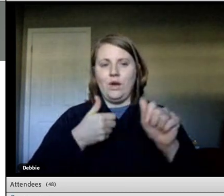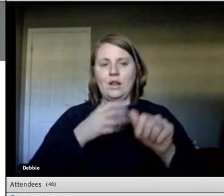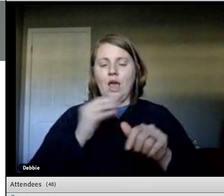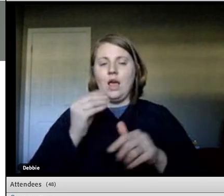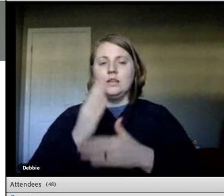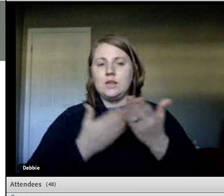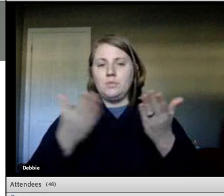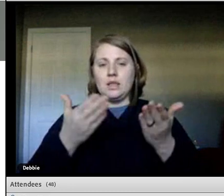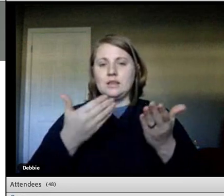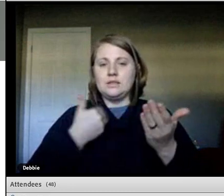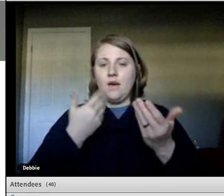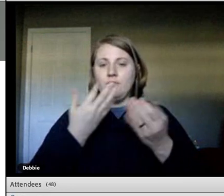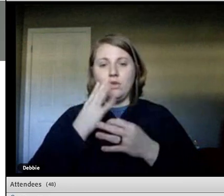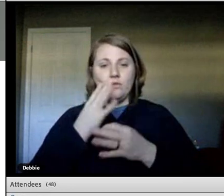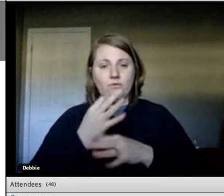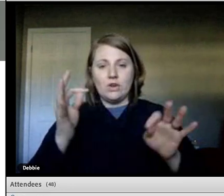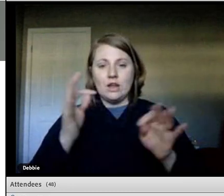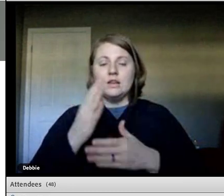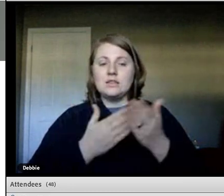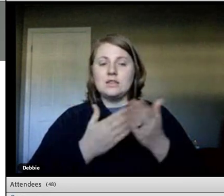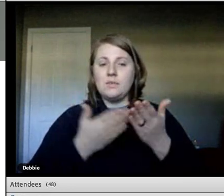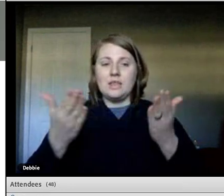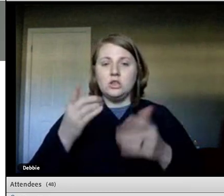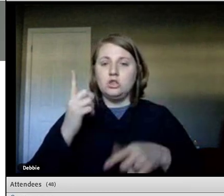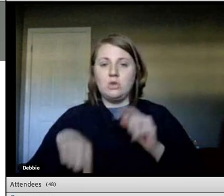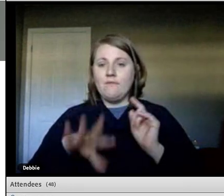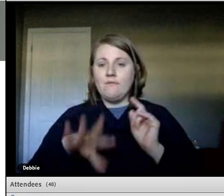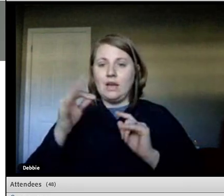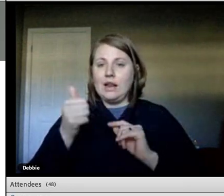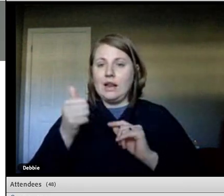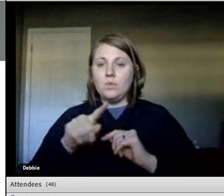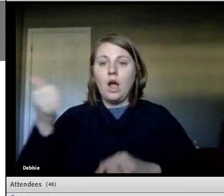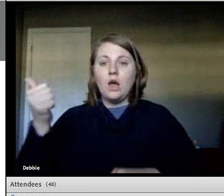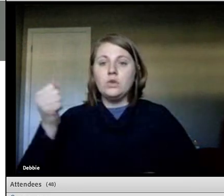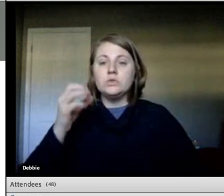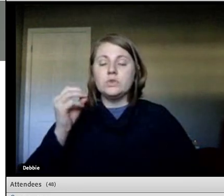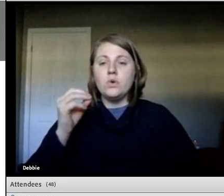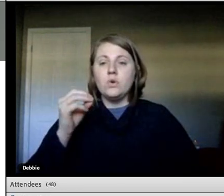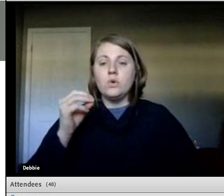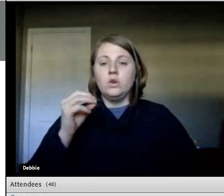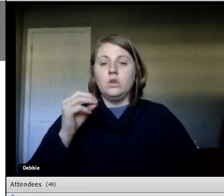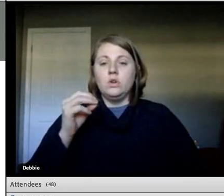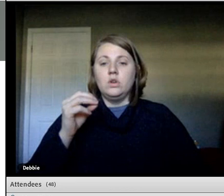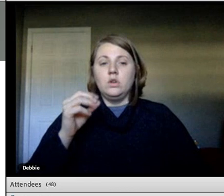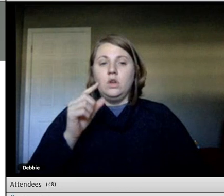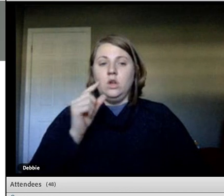there's some stuff you just are not going to find anyplace else. You know, the Google Drive, you can store and share documents.